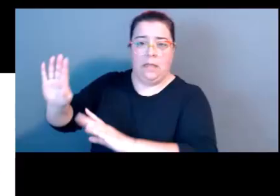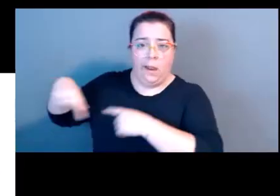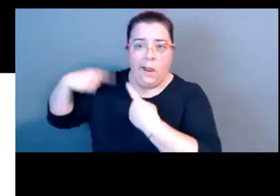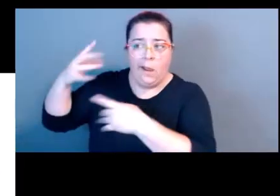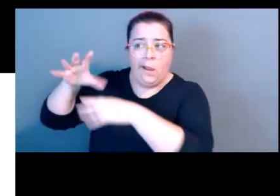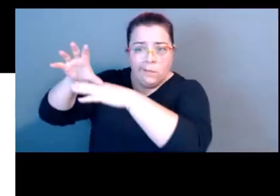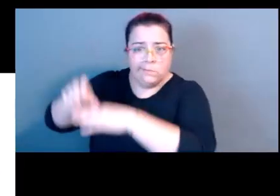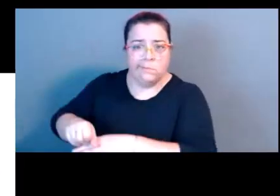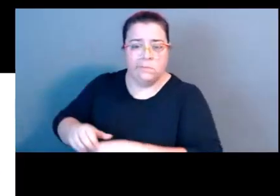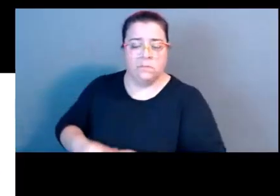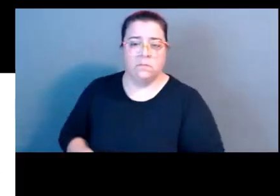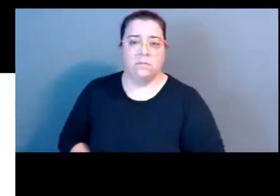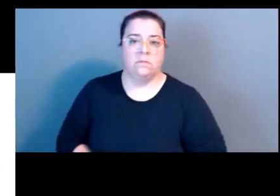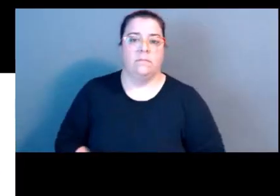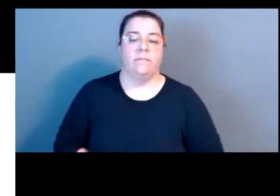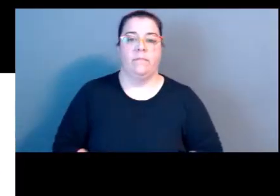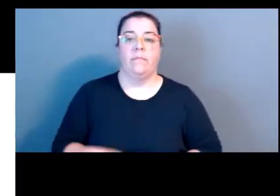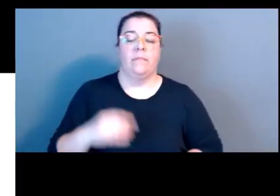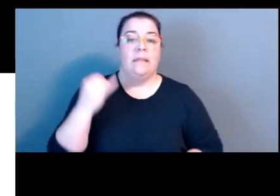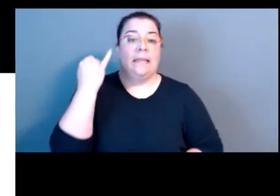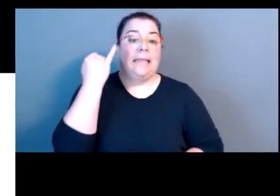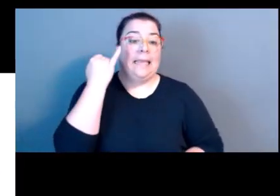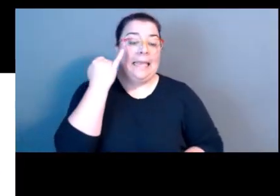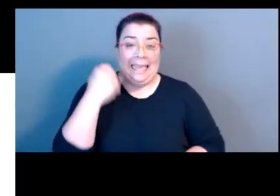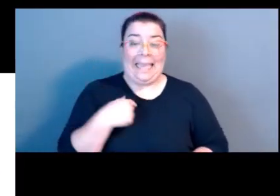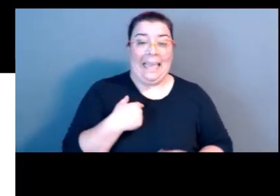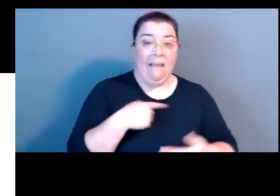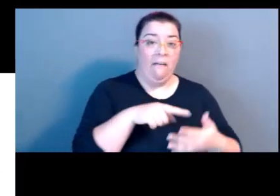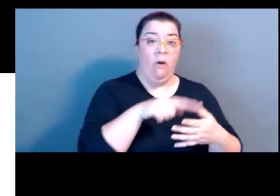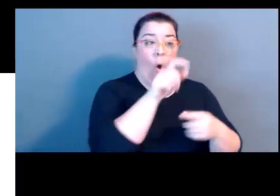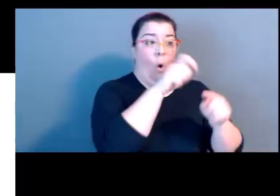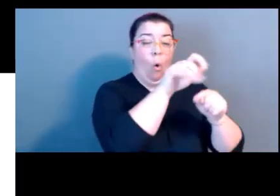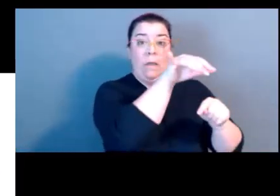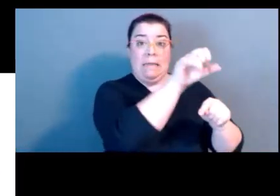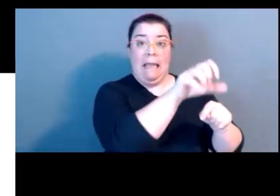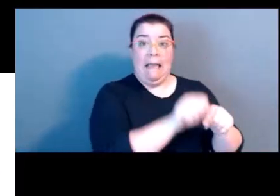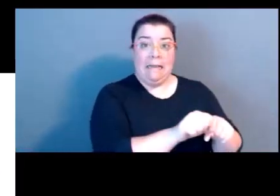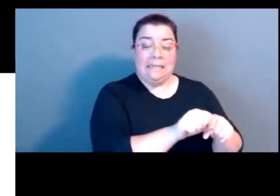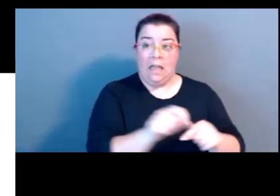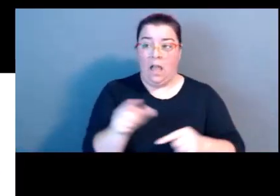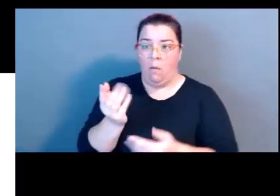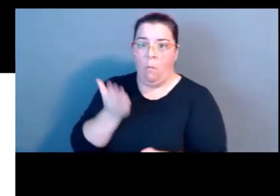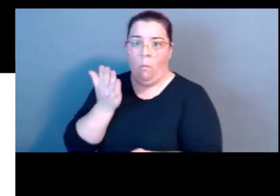If you fail to demonstrate these points, your application may be unsuccessful.